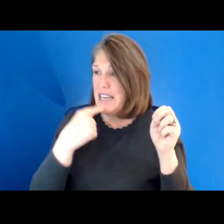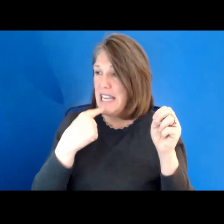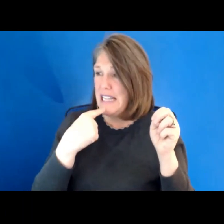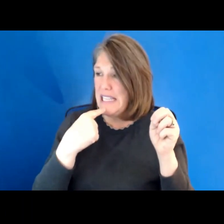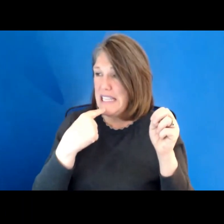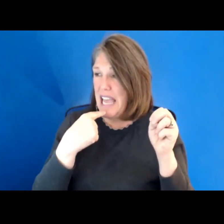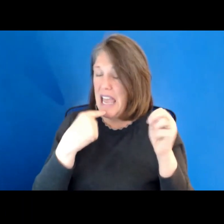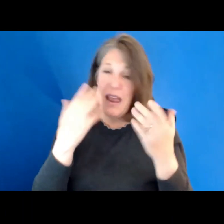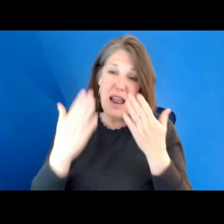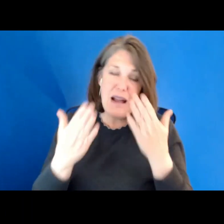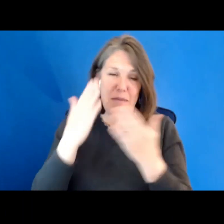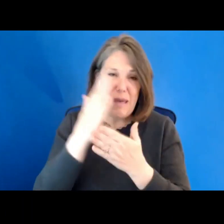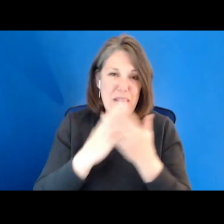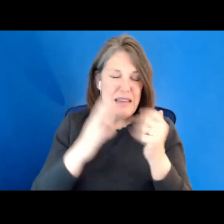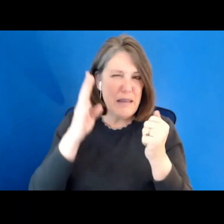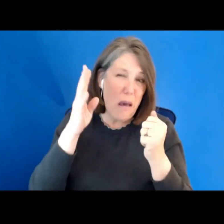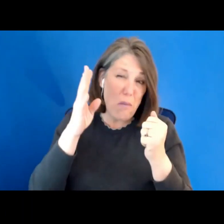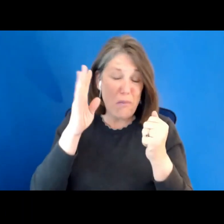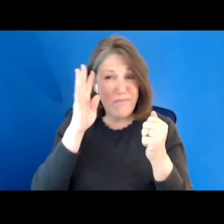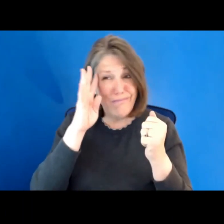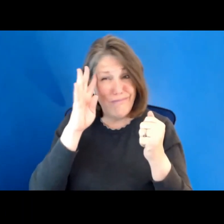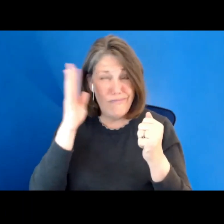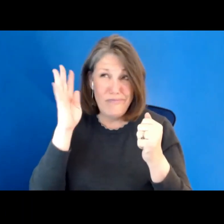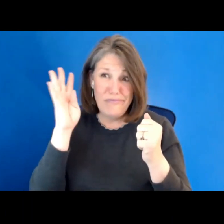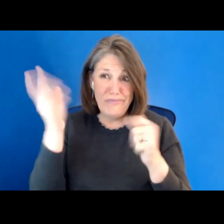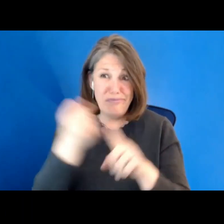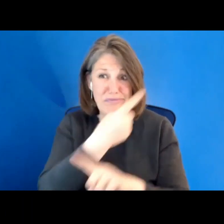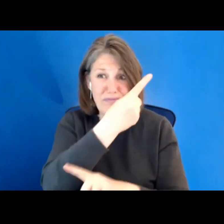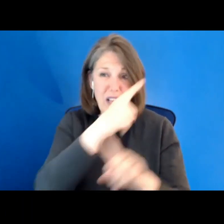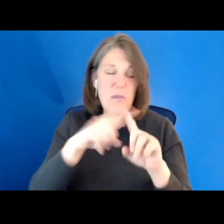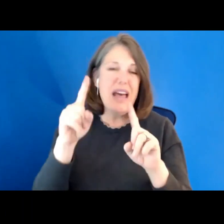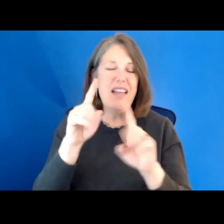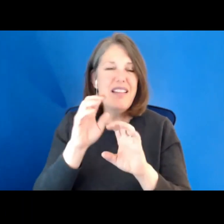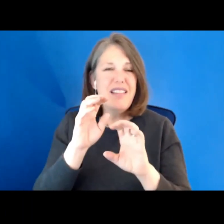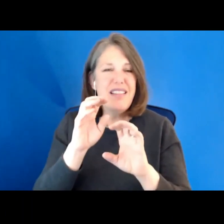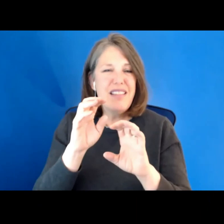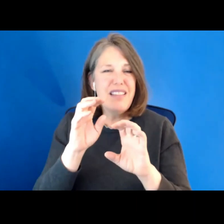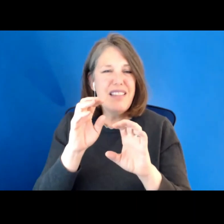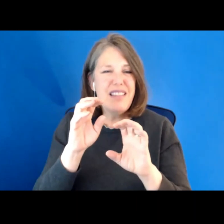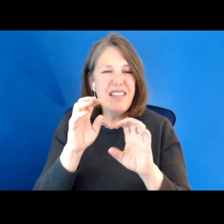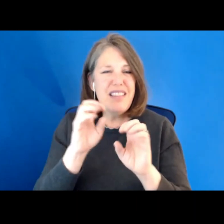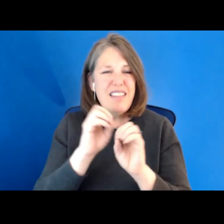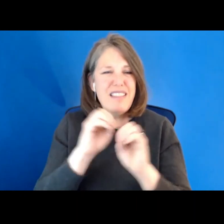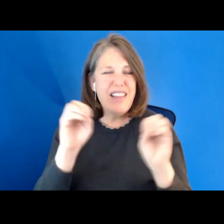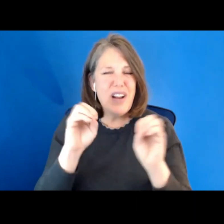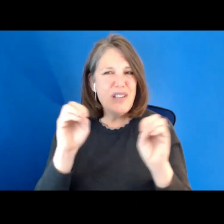is some inventiveness, but there isn't the kind 17:47:05 of penetration that creates the quote unquote Zoom bombing because there's no